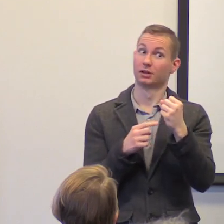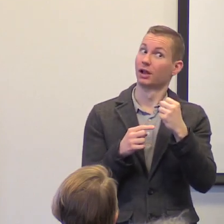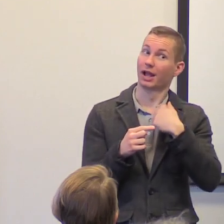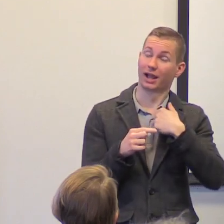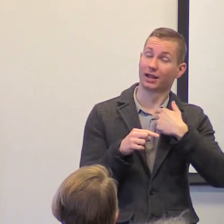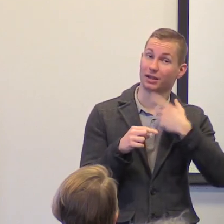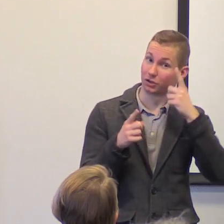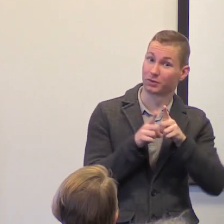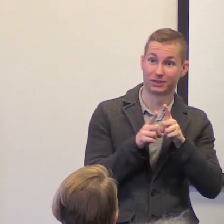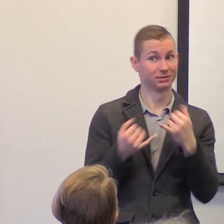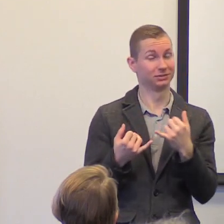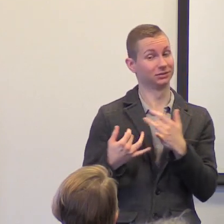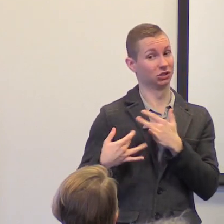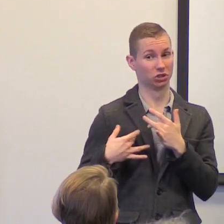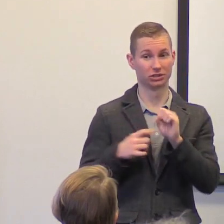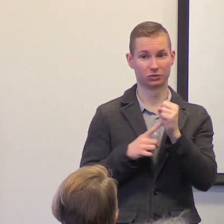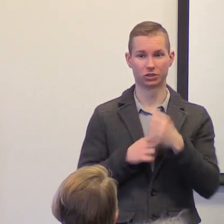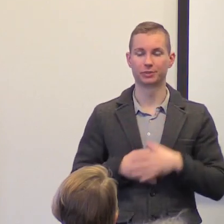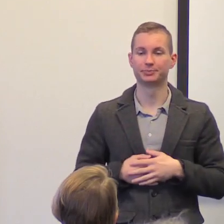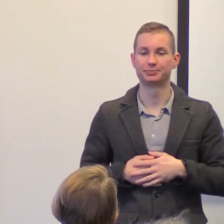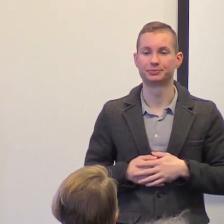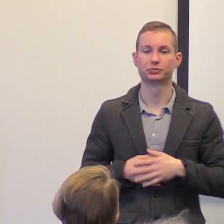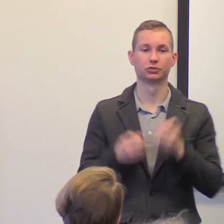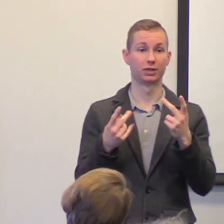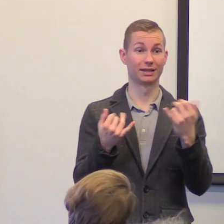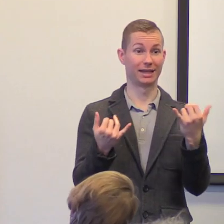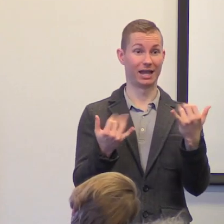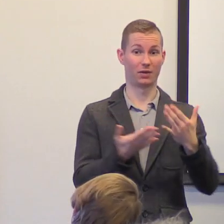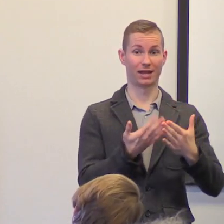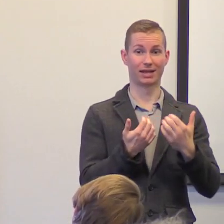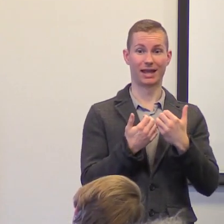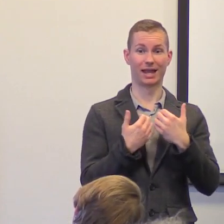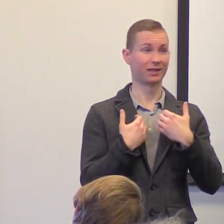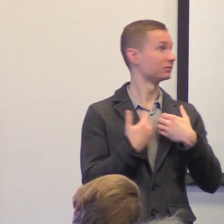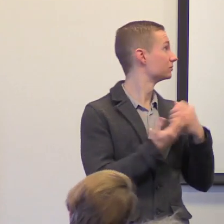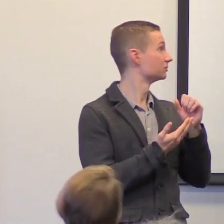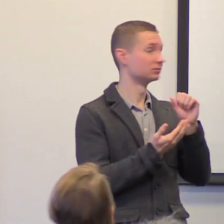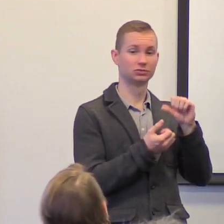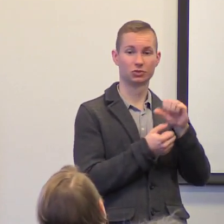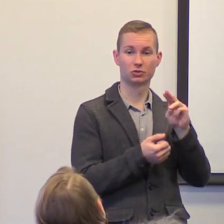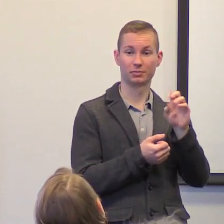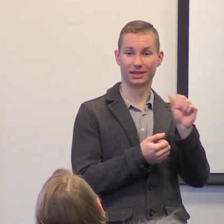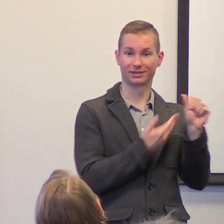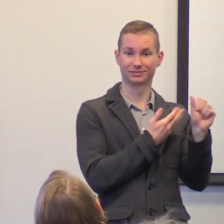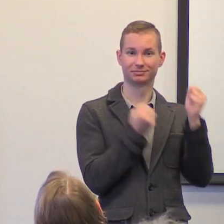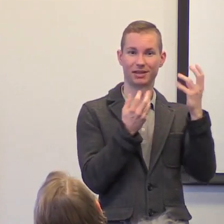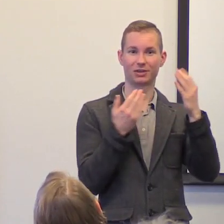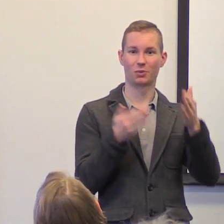I'm ending up here with social media. Here is all the ways that you can follow us, in addition to going on ACLU.org and looking